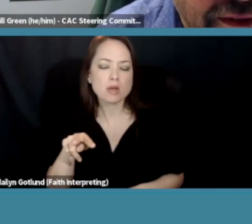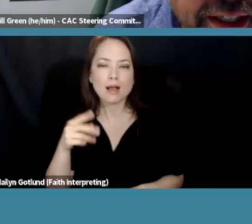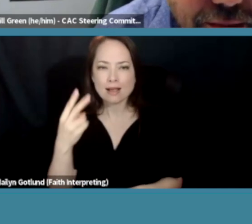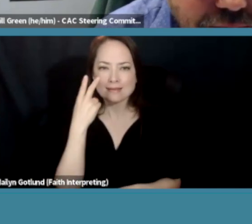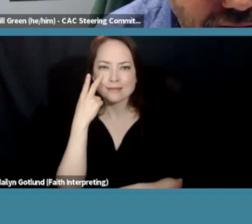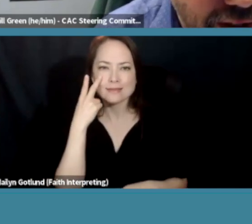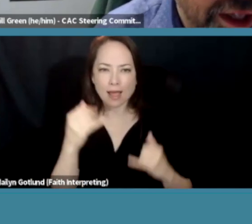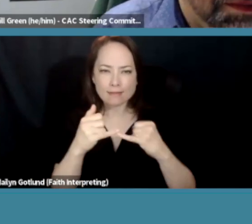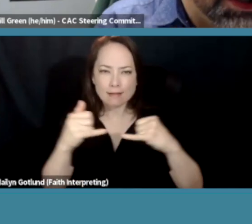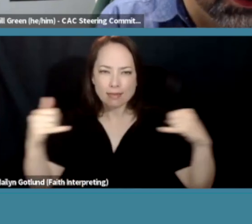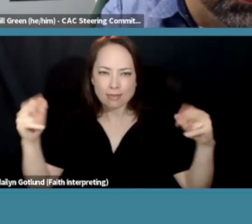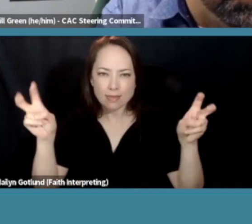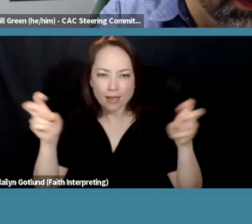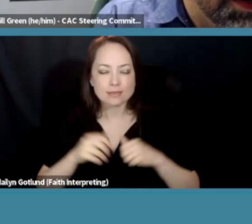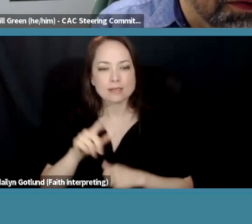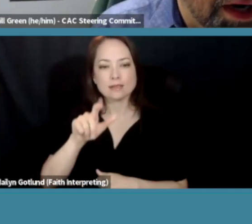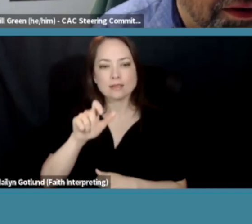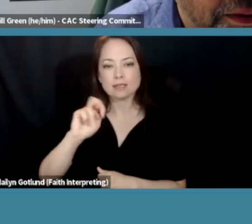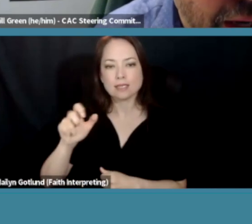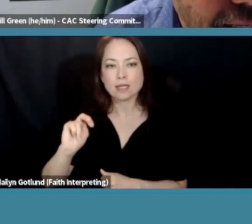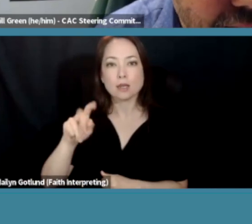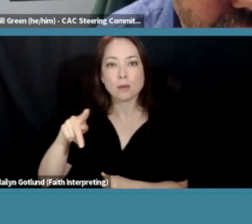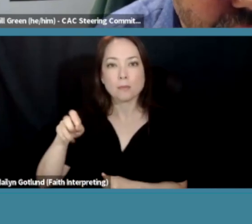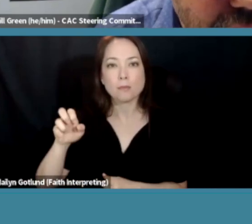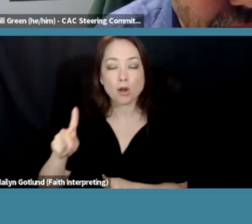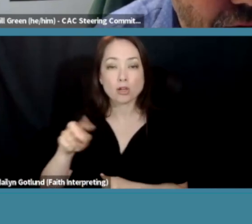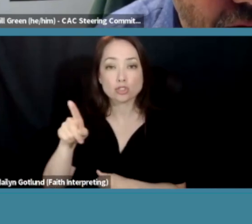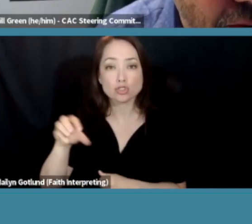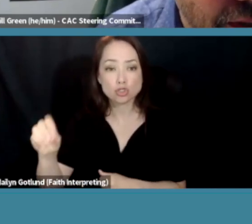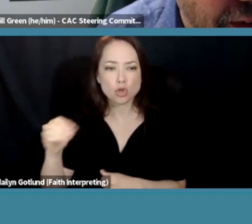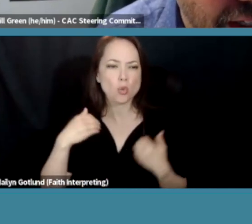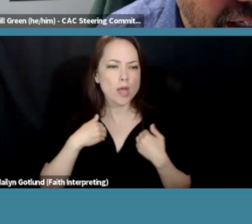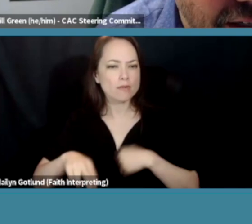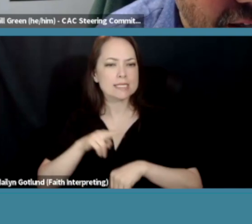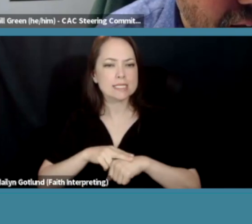I have an example here at Lincoln Park Zoo where we had some typical post fencing